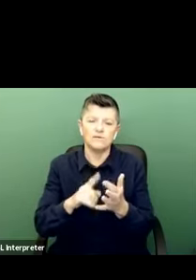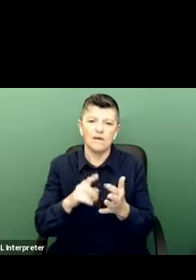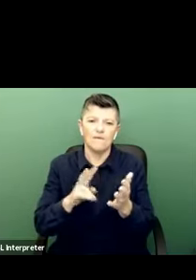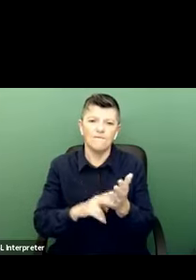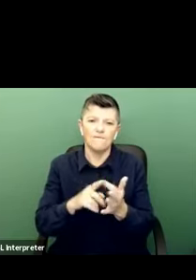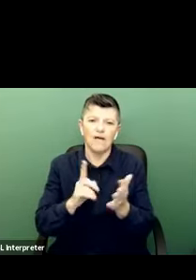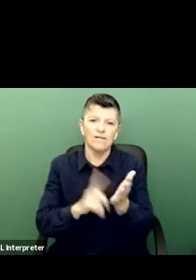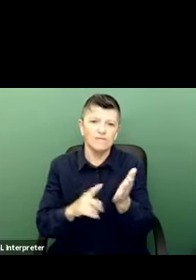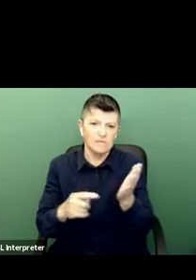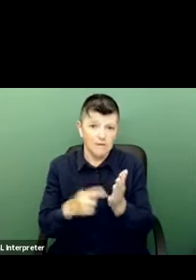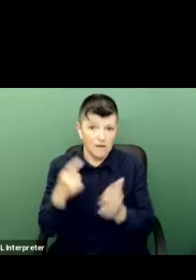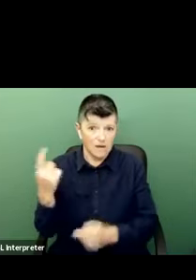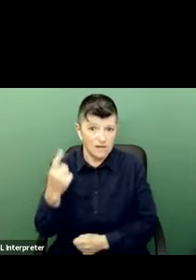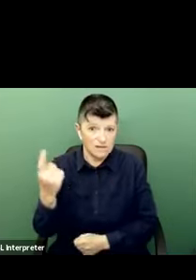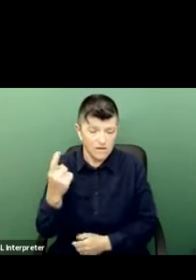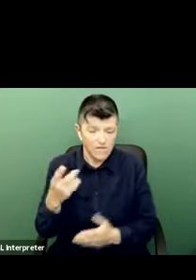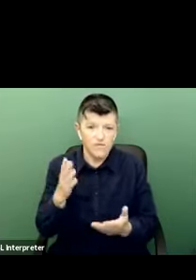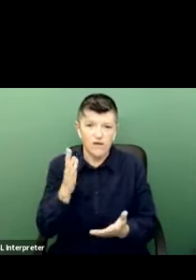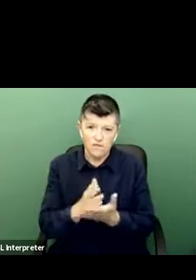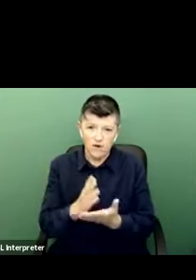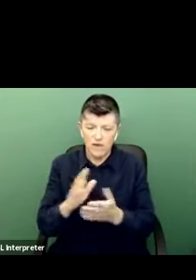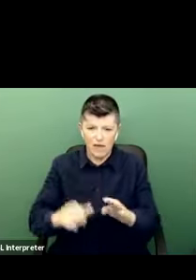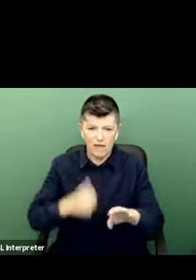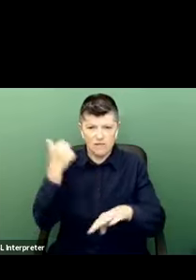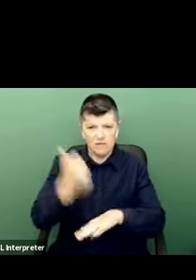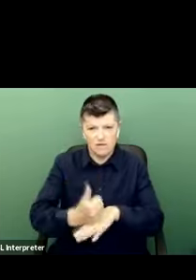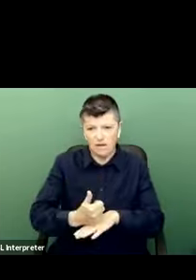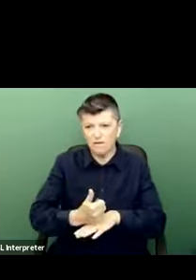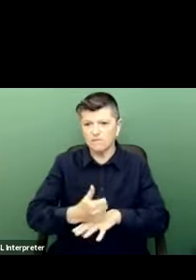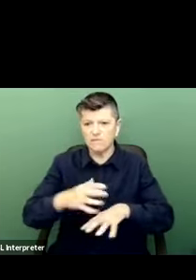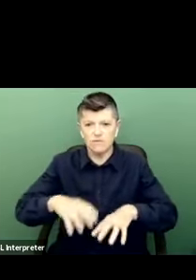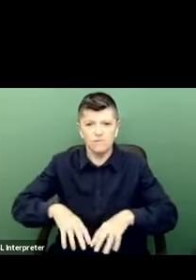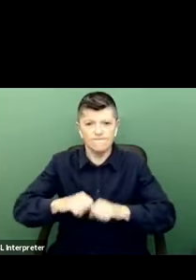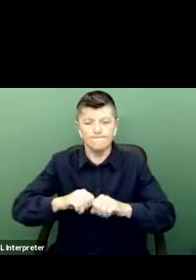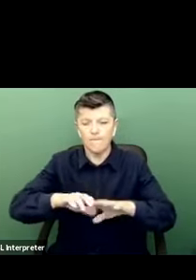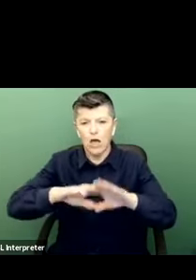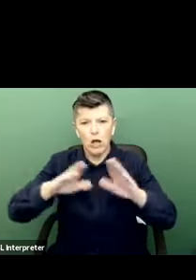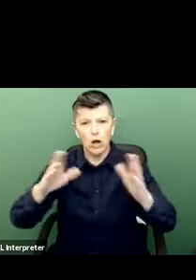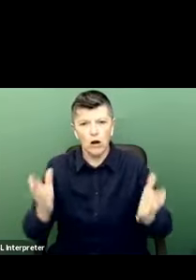discussions today than it was at the time when Bentham was calling Wollstonecraft.